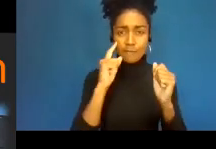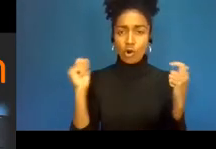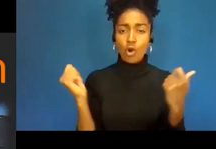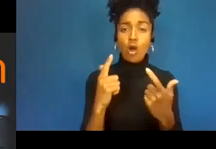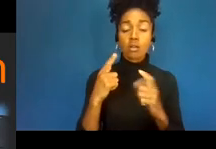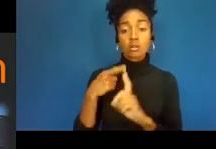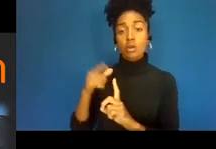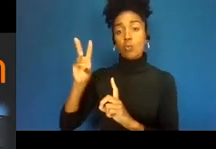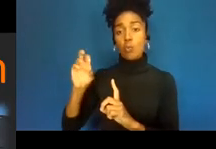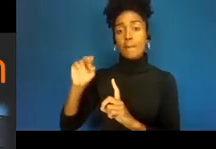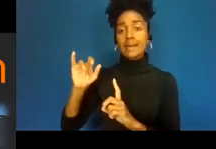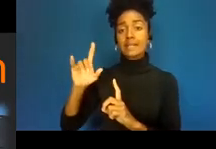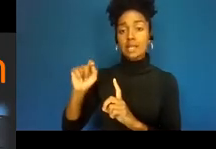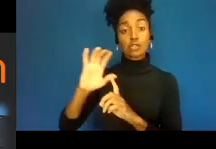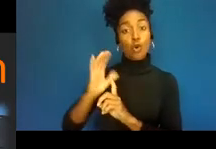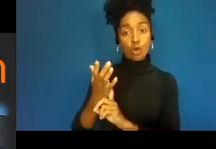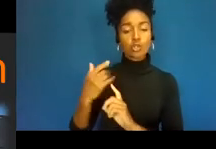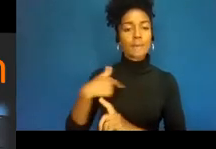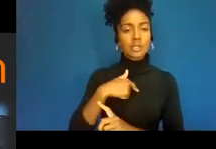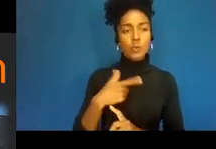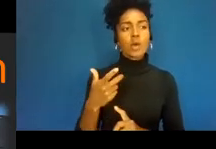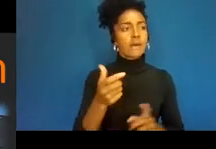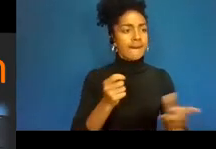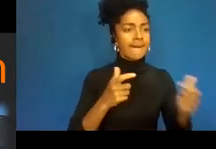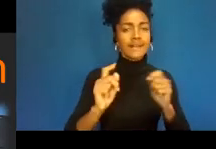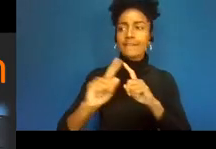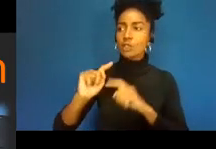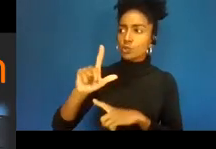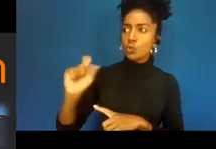for elucidating all of these rich complexities of Black folk life.